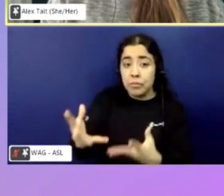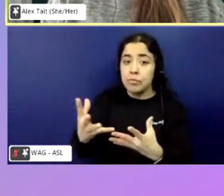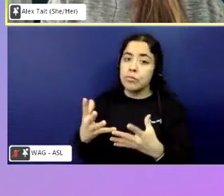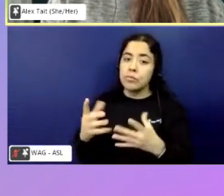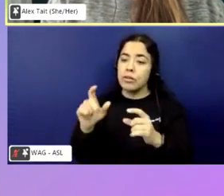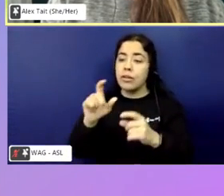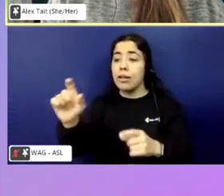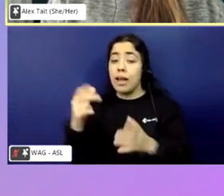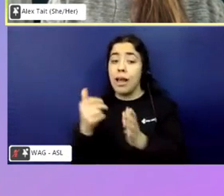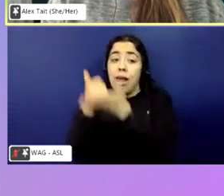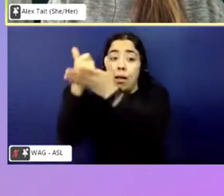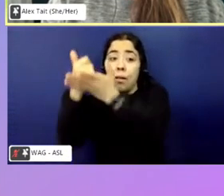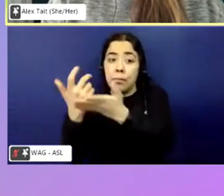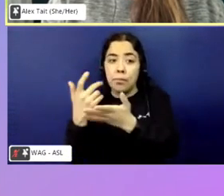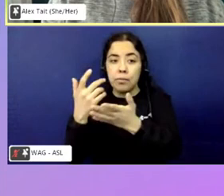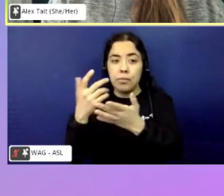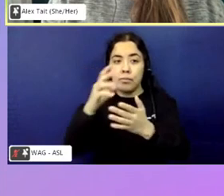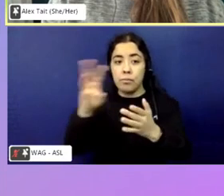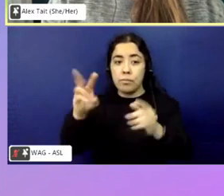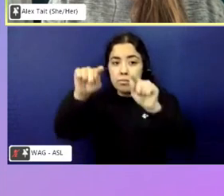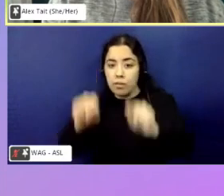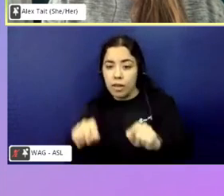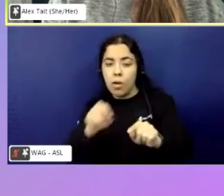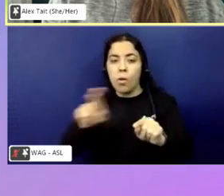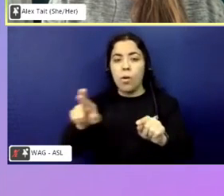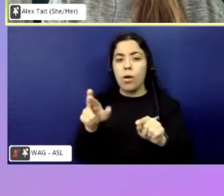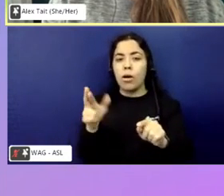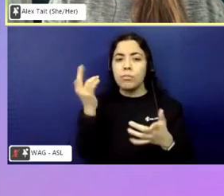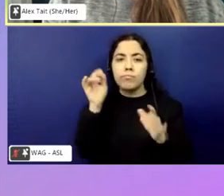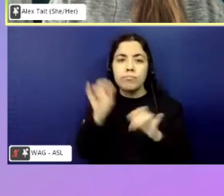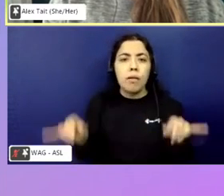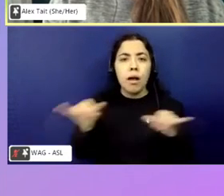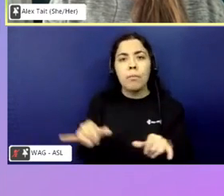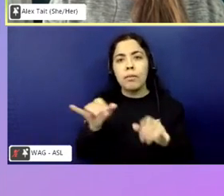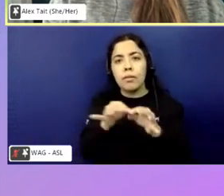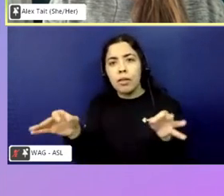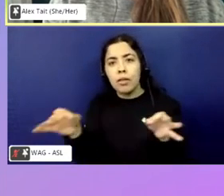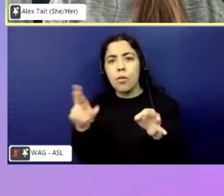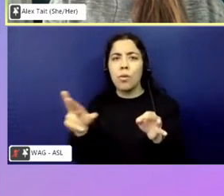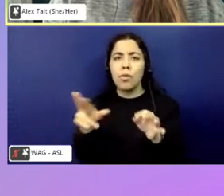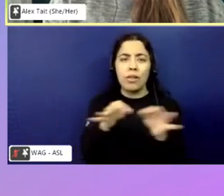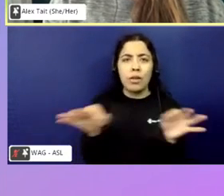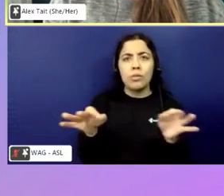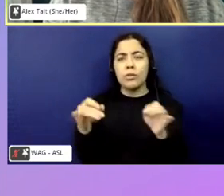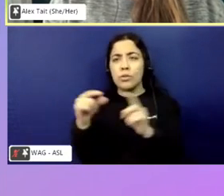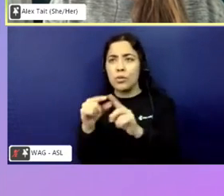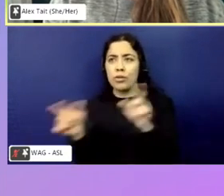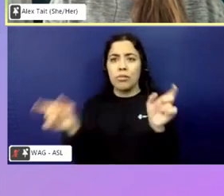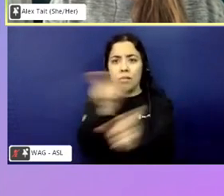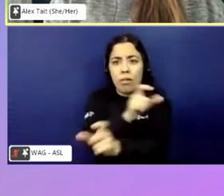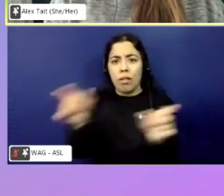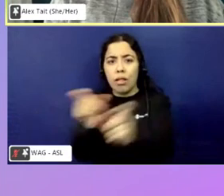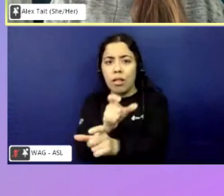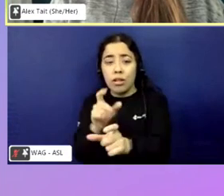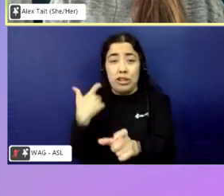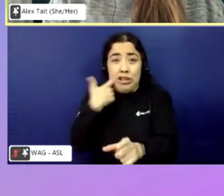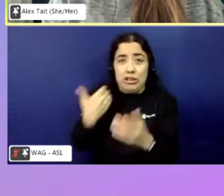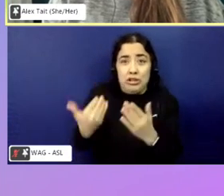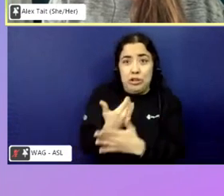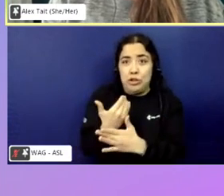and the brackets here. So yes there's a lot of assumptions. If the information presented in a help page or by company representatives used everyday